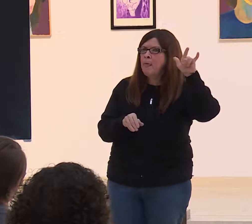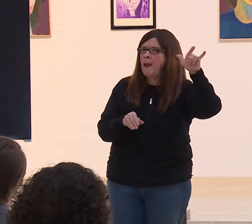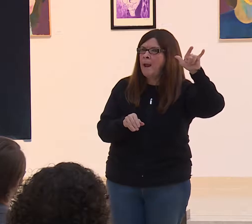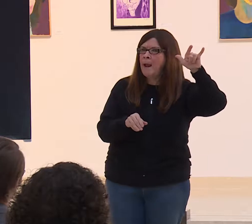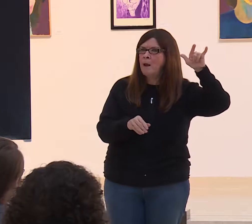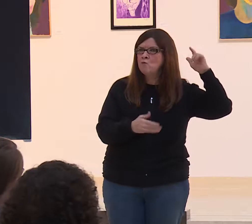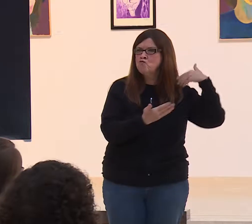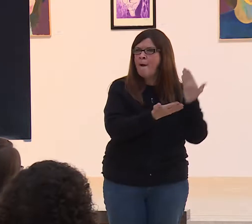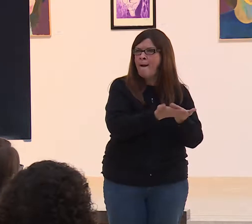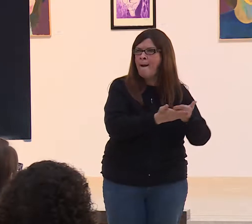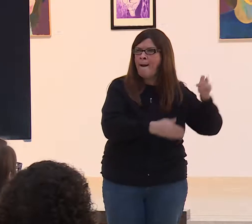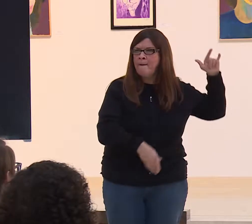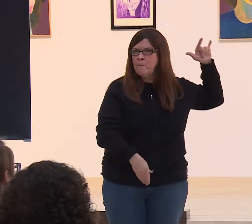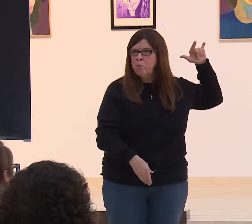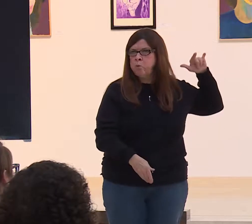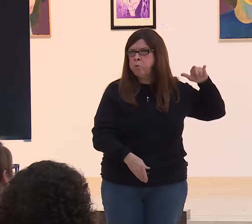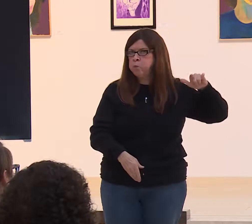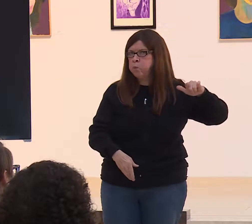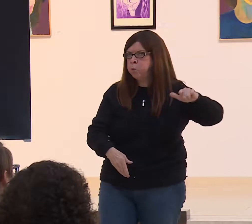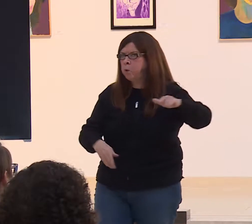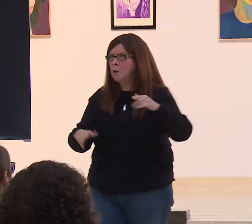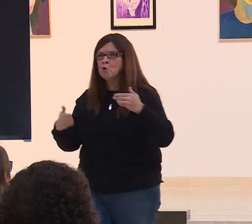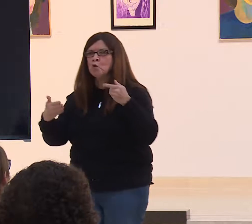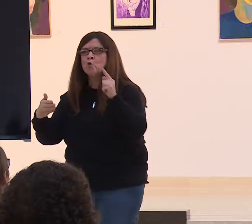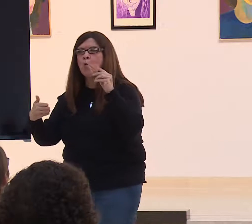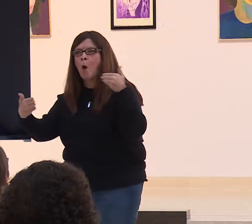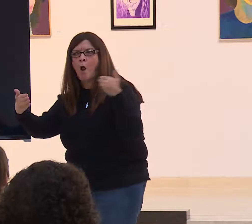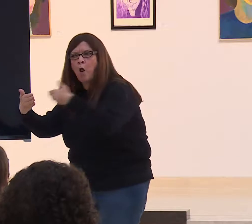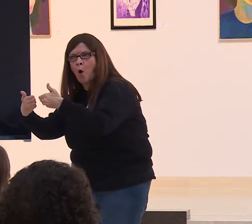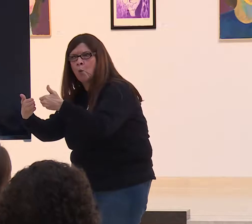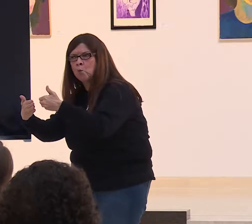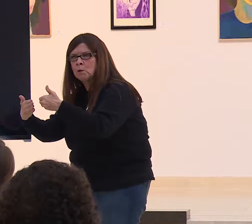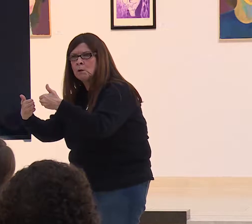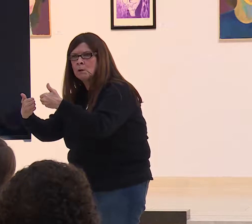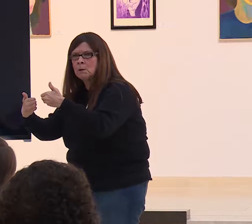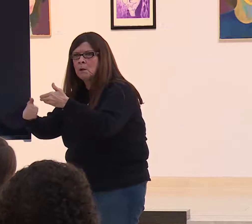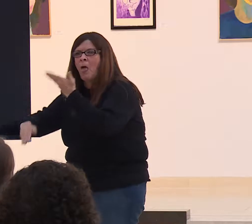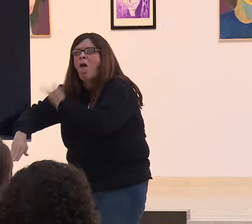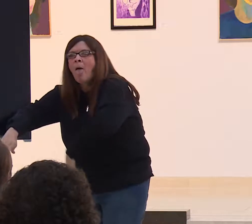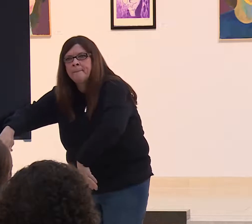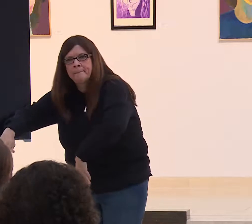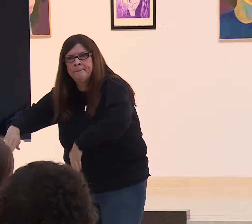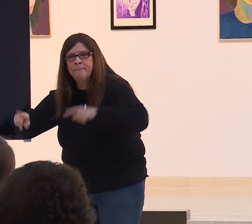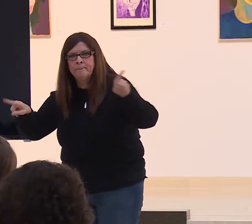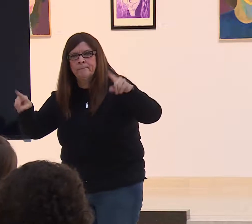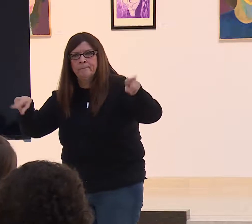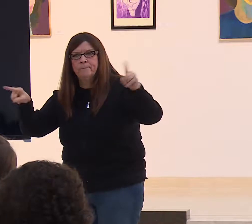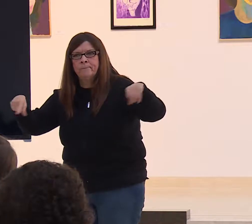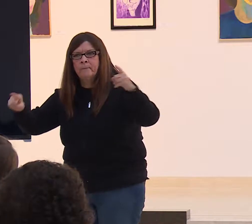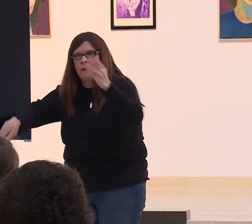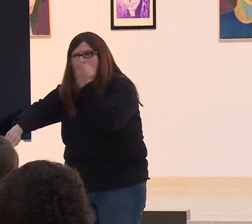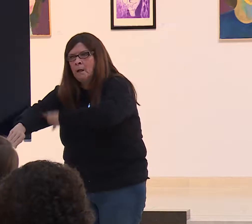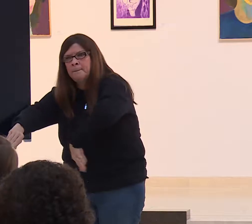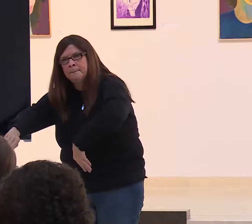and at the same time, there was a small plane that was landing. Now, it wasn't landing anywhere close to them,